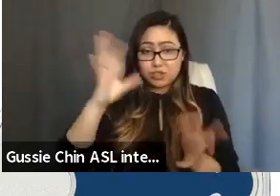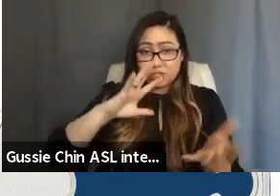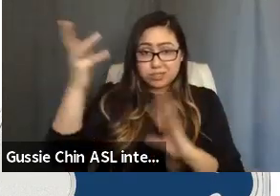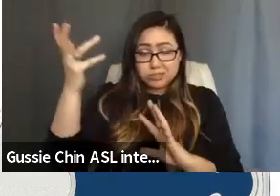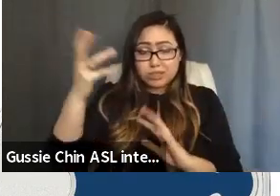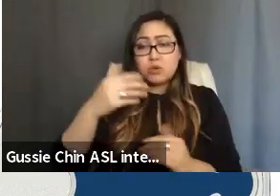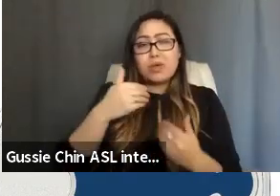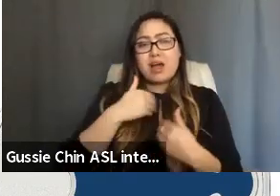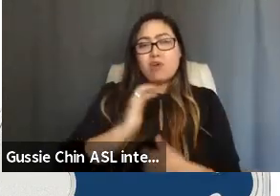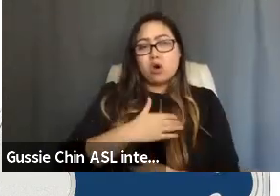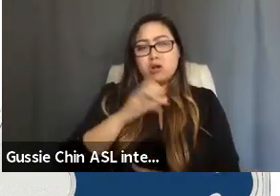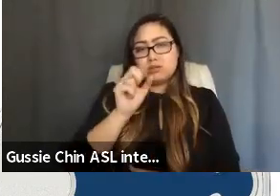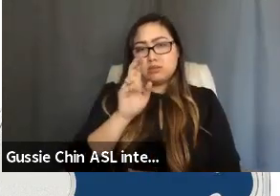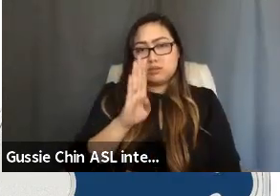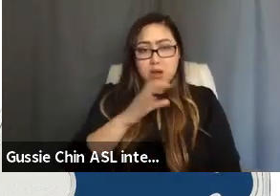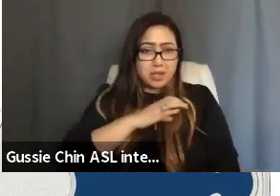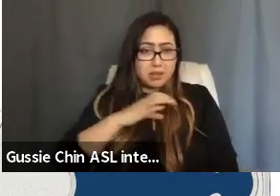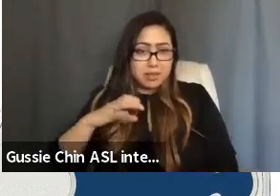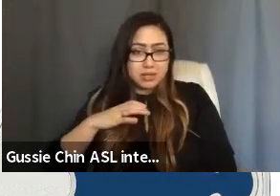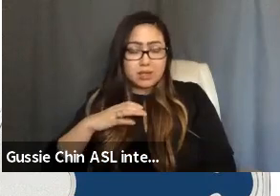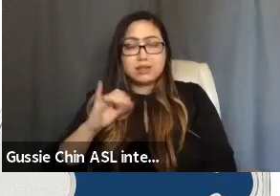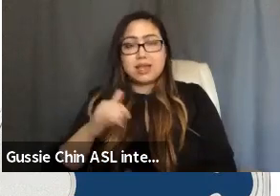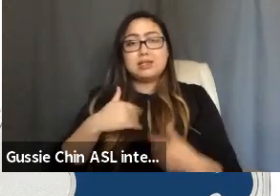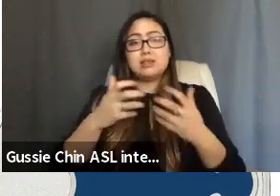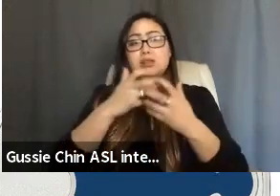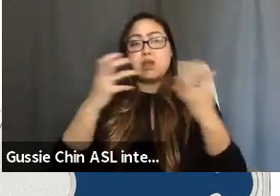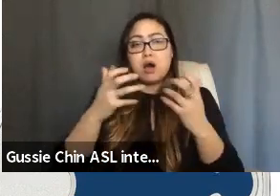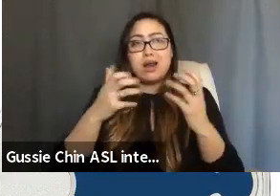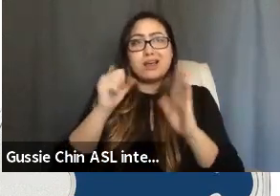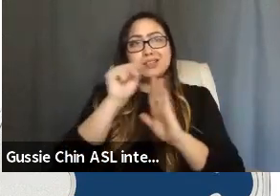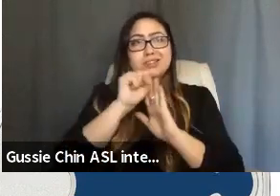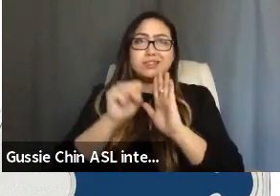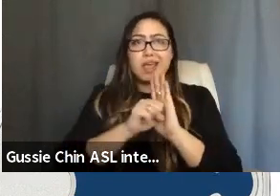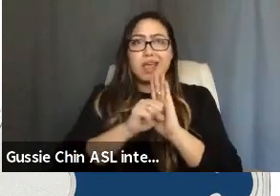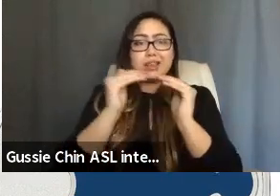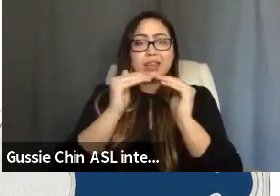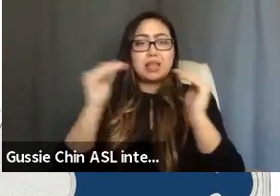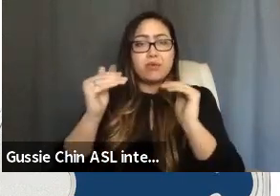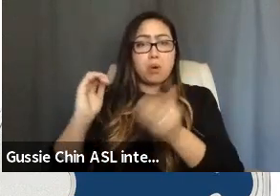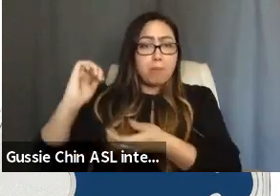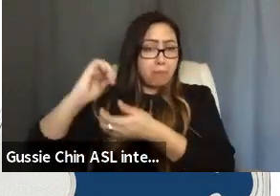our access and functional needs subcommittee that has a lot of state level partners, as well as